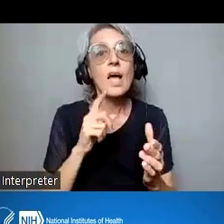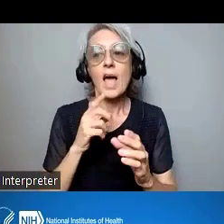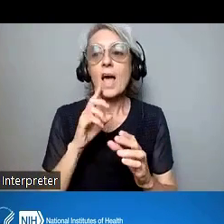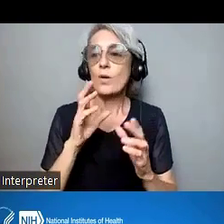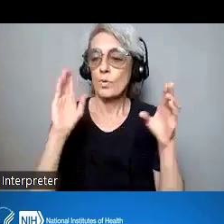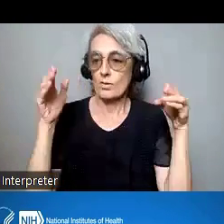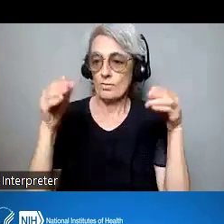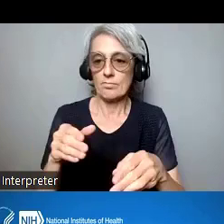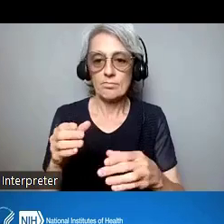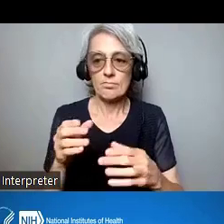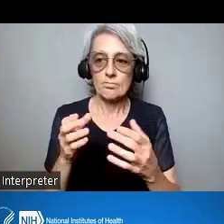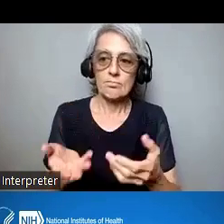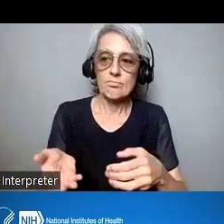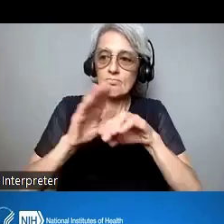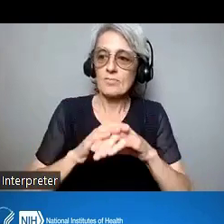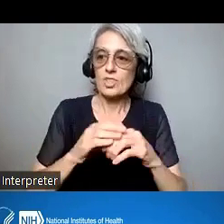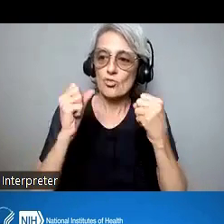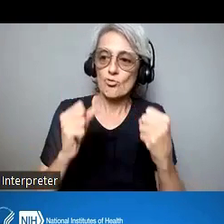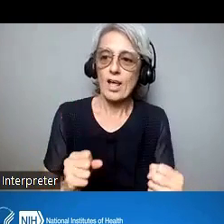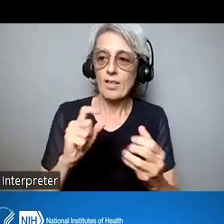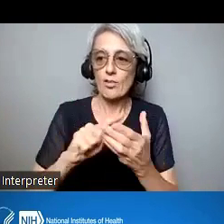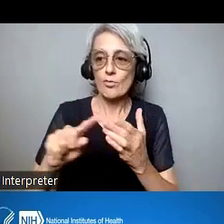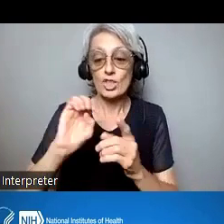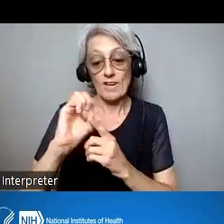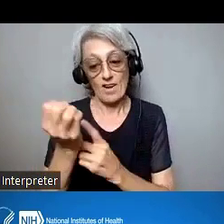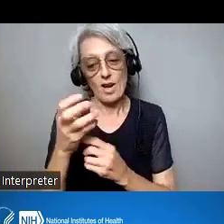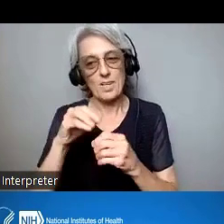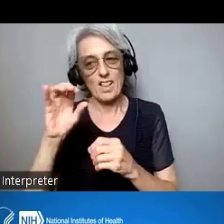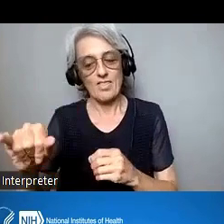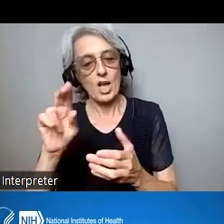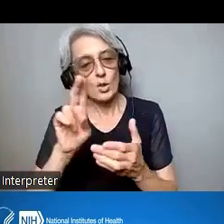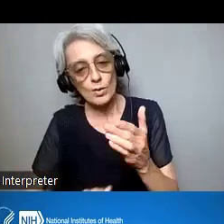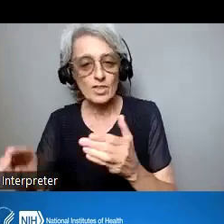at the institution. This slide illustrates